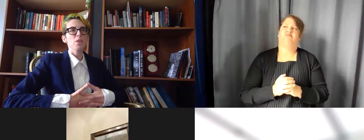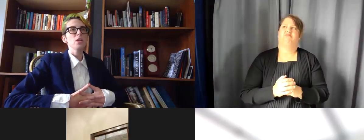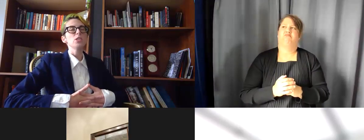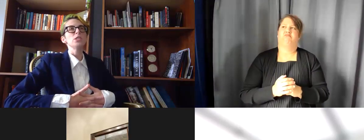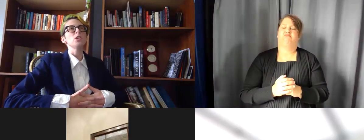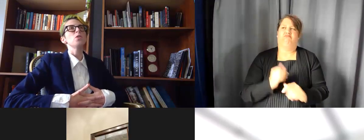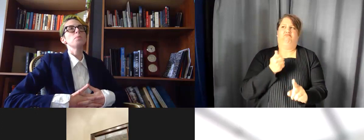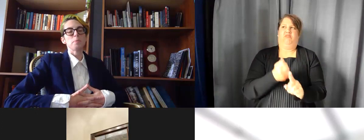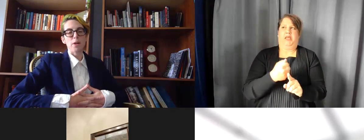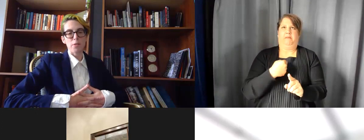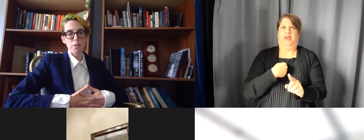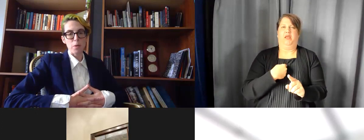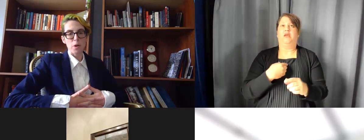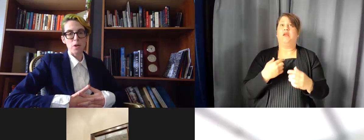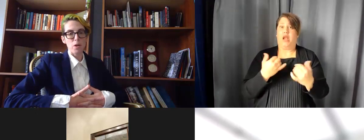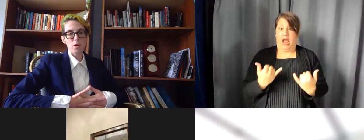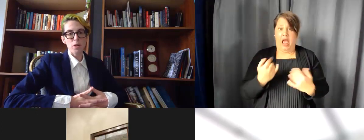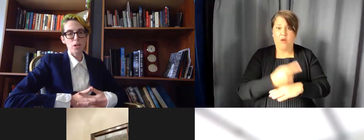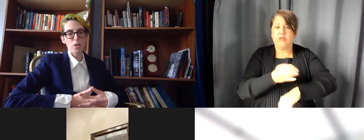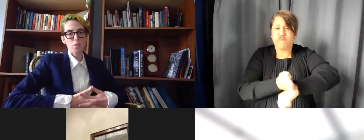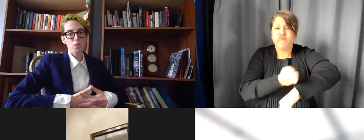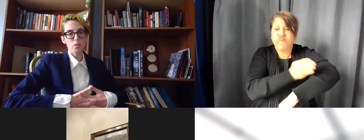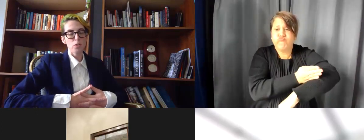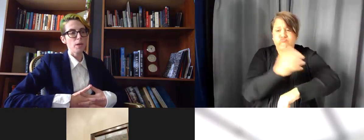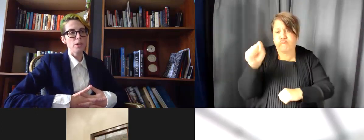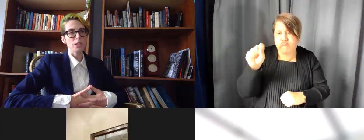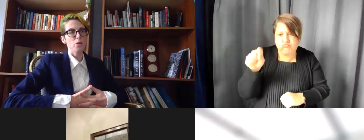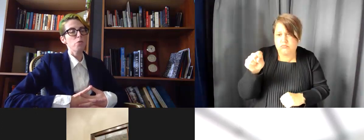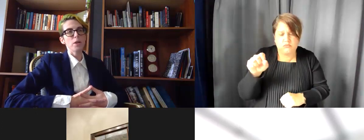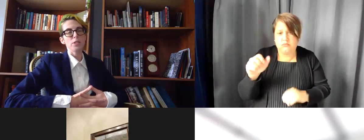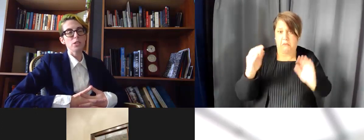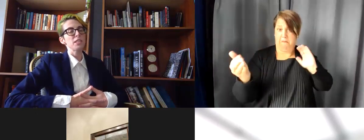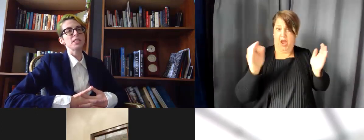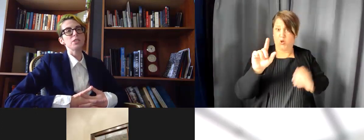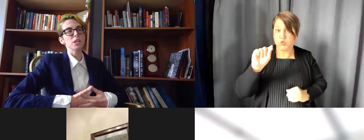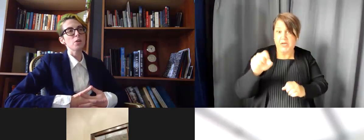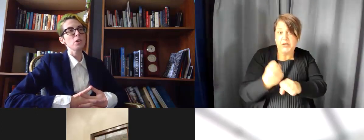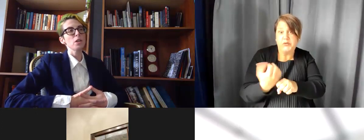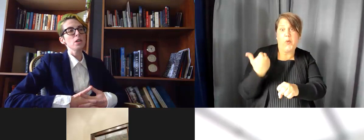Farrah Garland: things are so much better than they were. You know, 20 years ago, 40 years ago, 60 years ago.